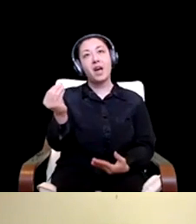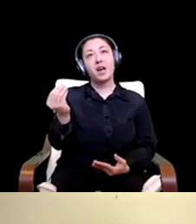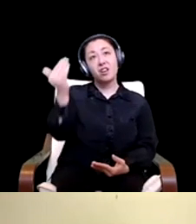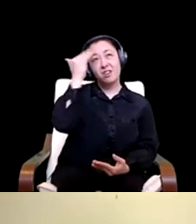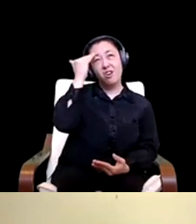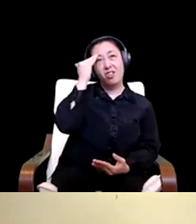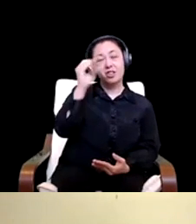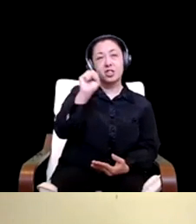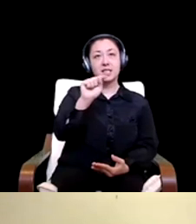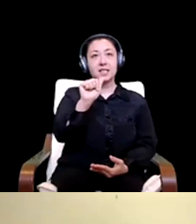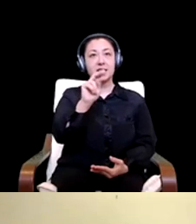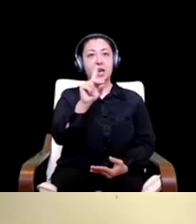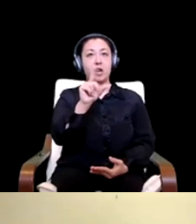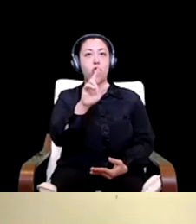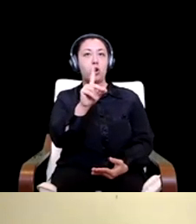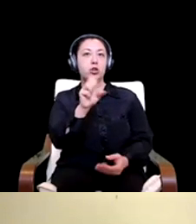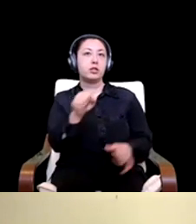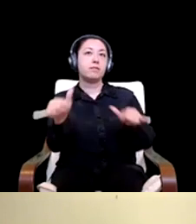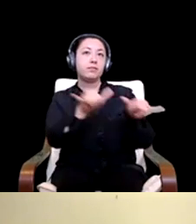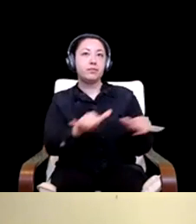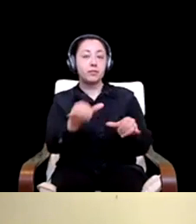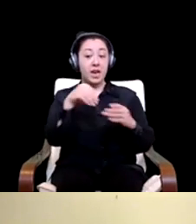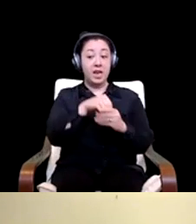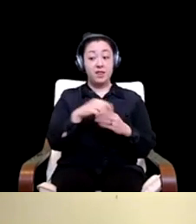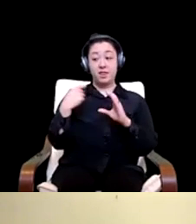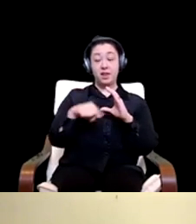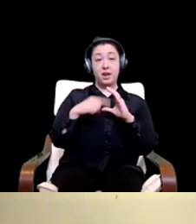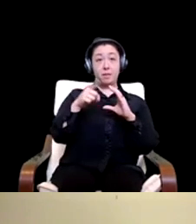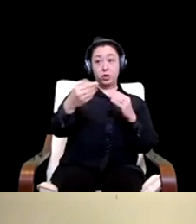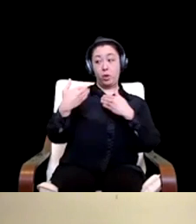In the email you received with the links you should have received a link to the resource